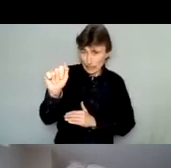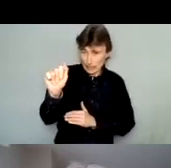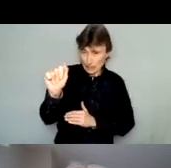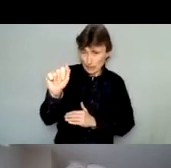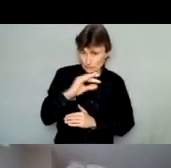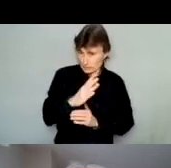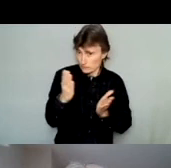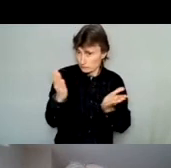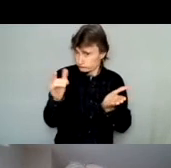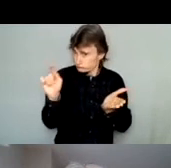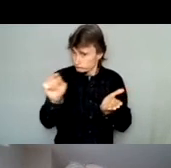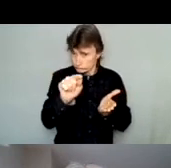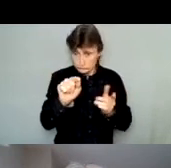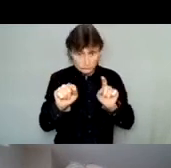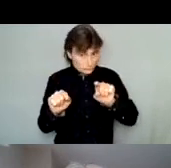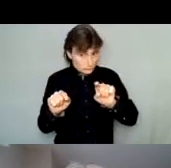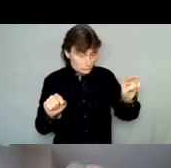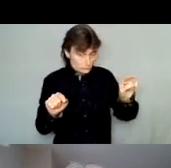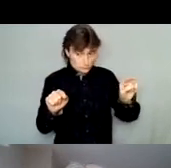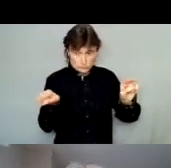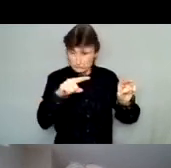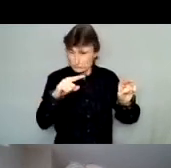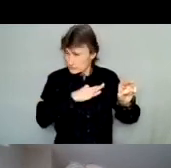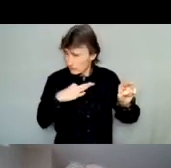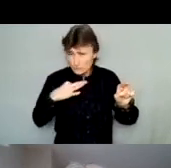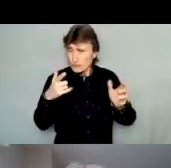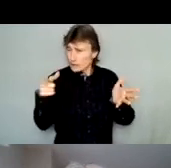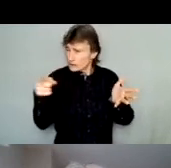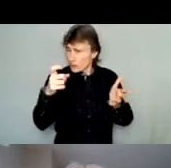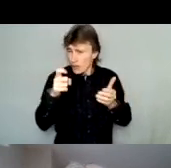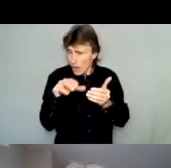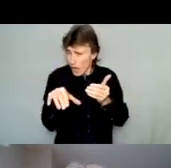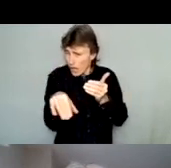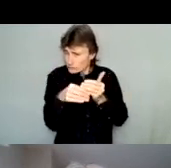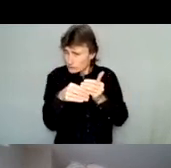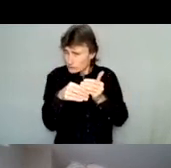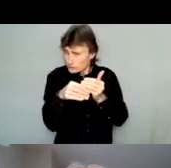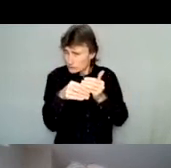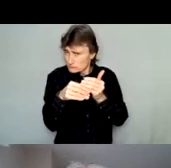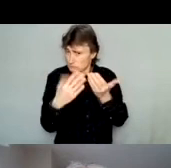Is there anything, in particular, any particular intentions that I missed that you want to